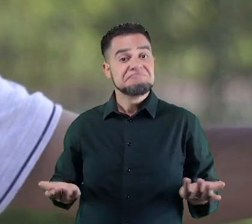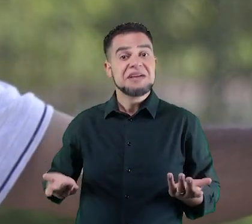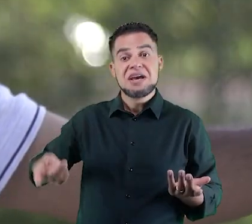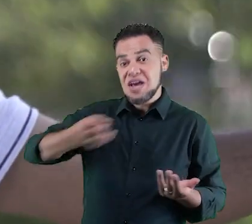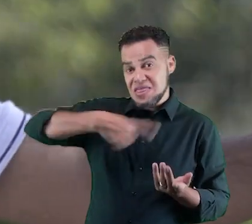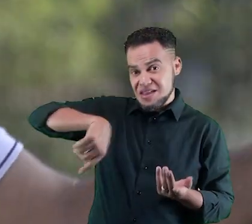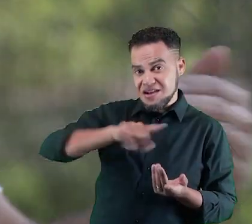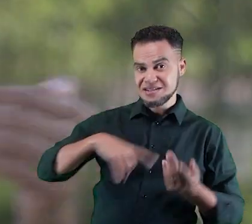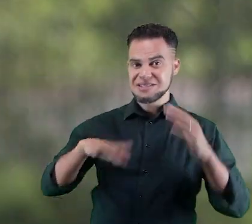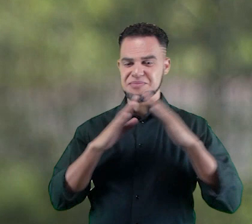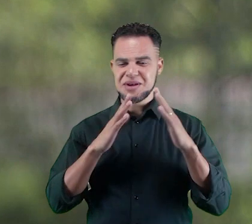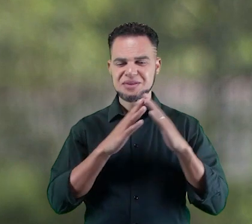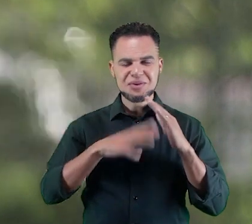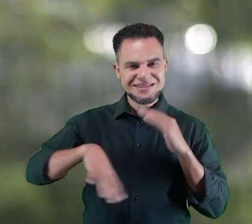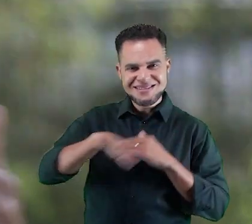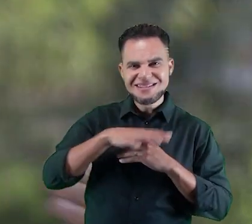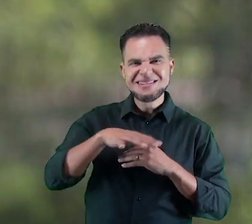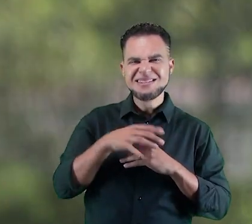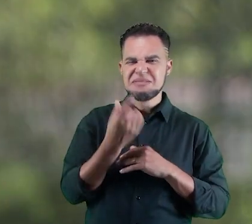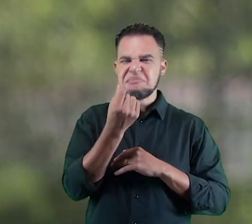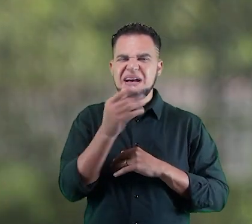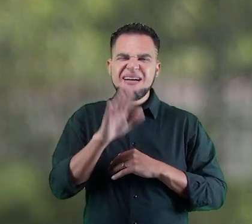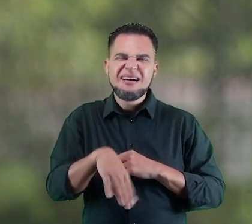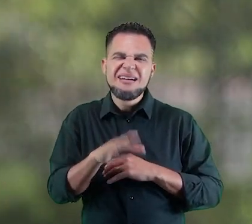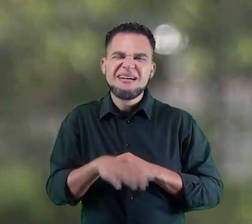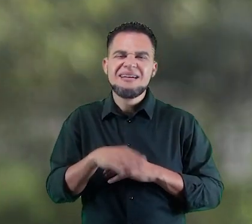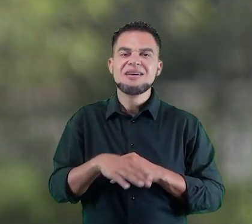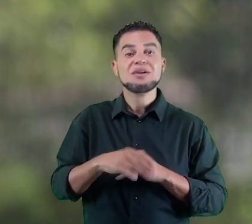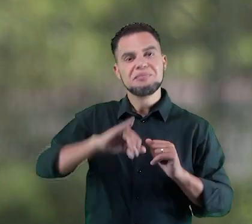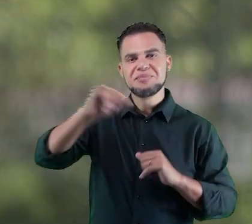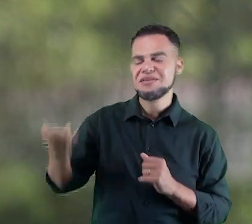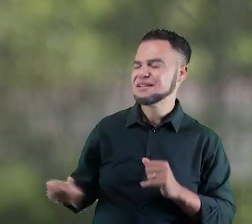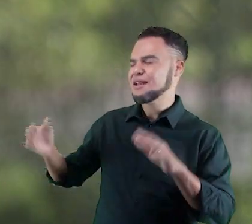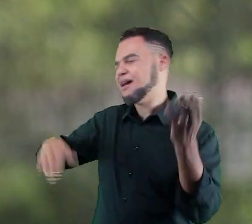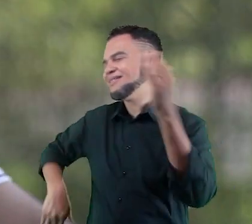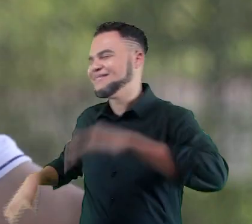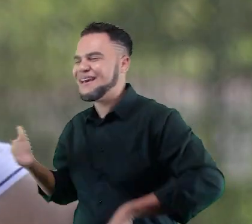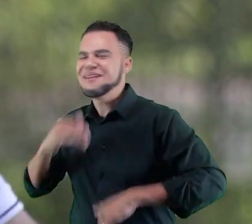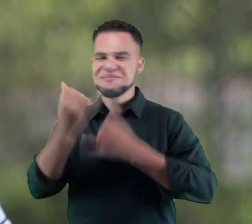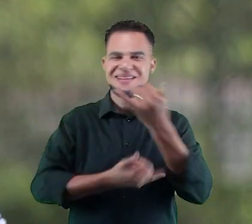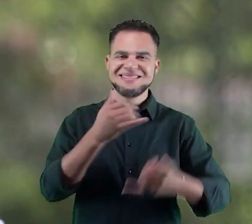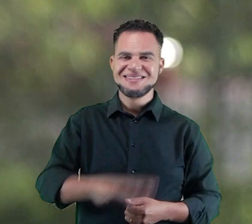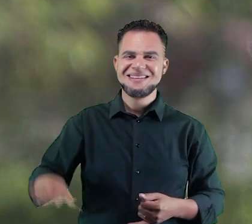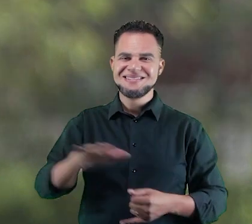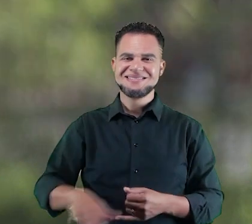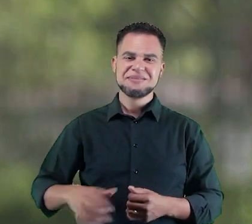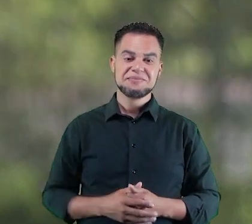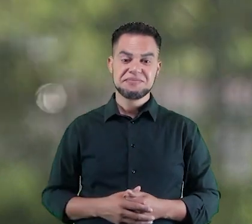where we we were inhabitants low income people, were swimming there, fun and games.